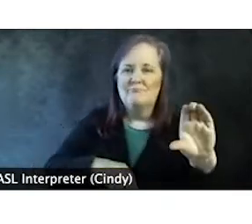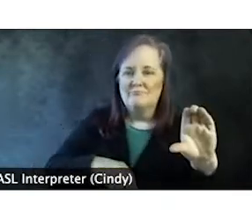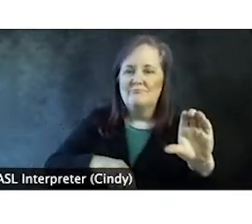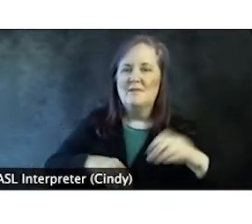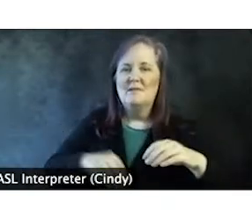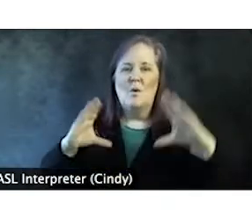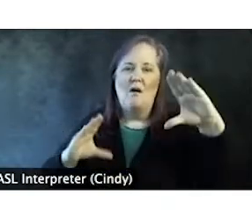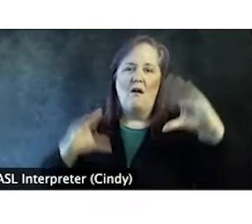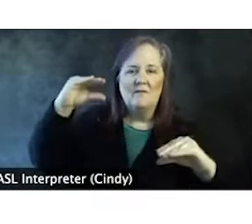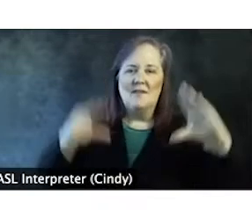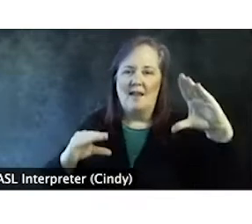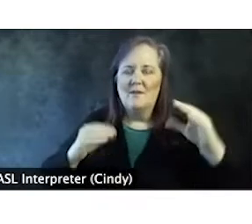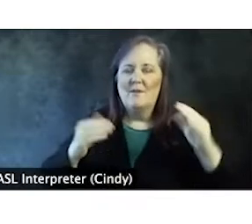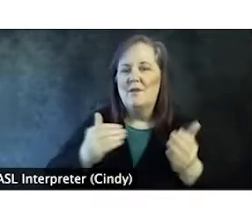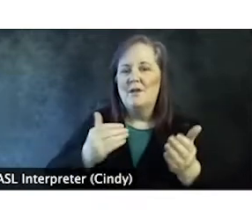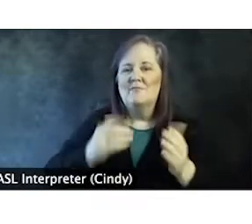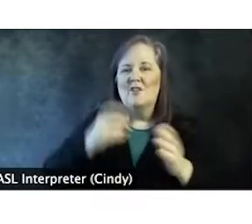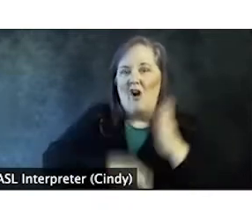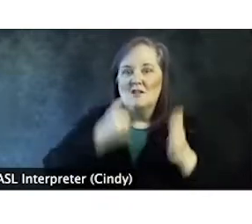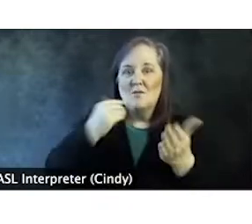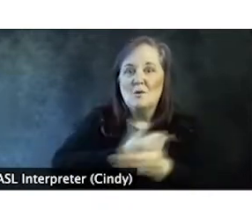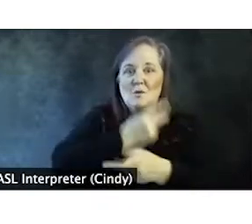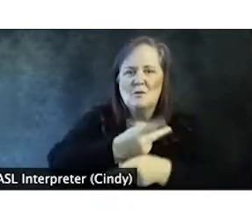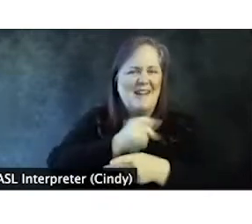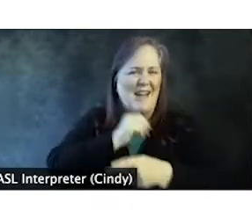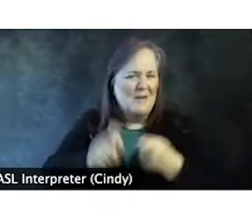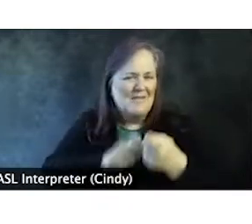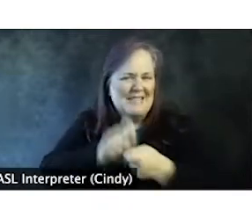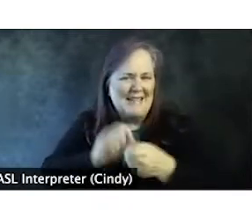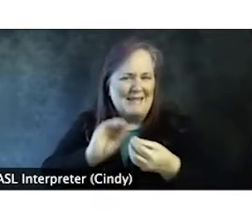Right? So if there's, you know, $10 million in favor and almost nothing against, you'll see ads only in favor.